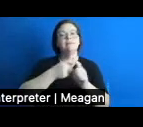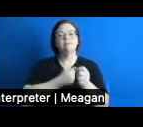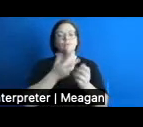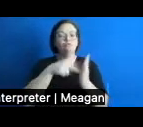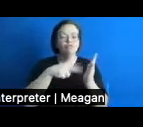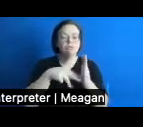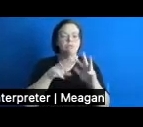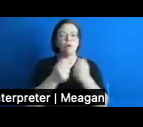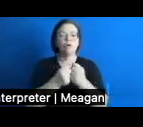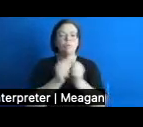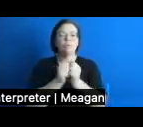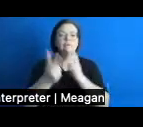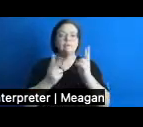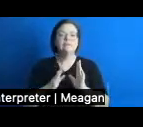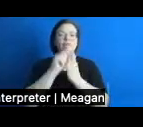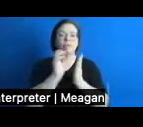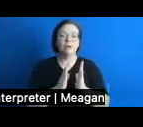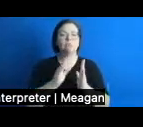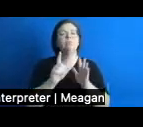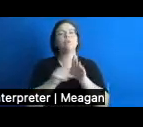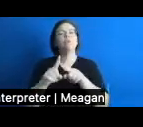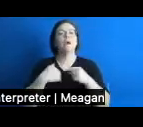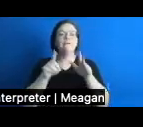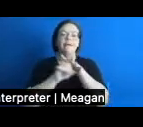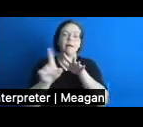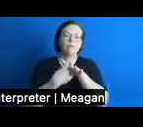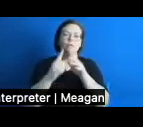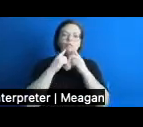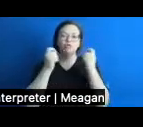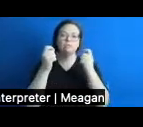our visiting writers plus an annual retreat, festival, and a residency for local writers